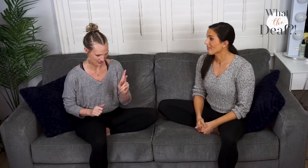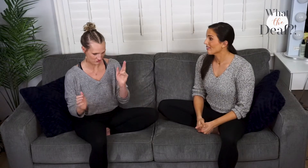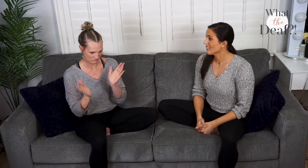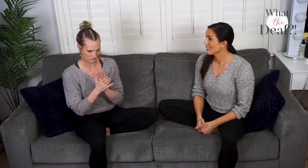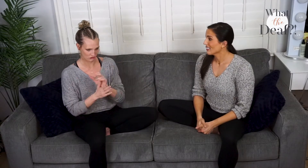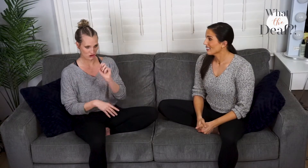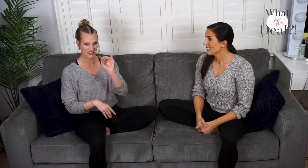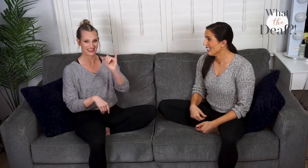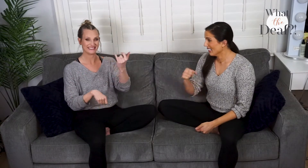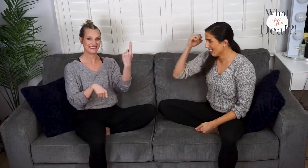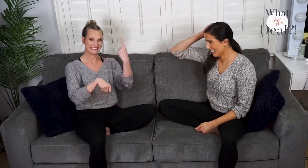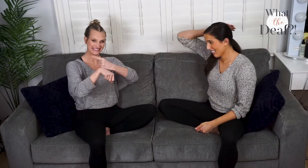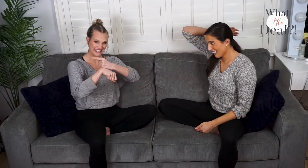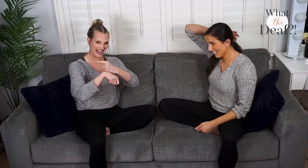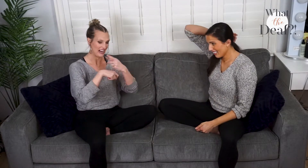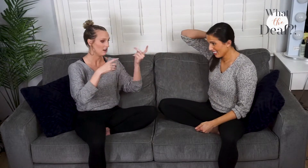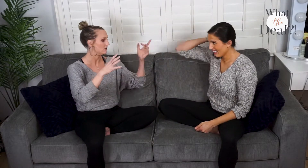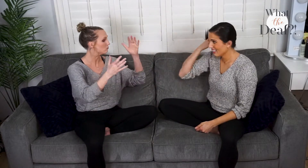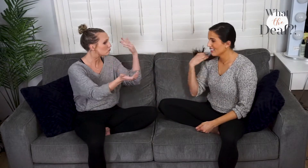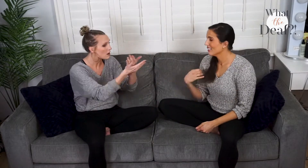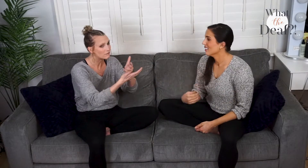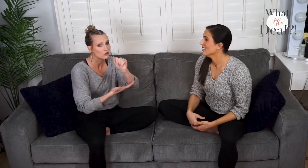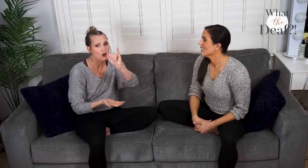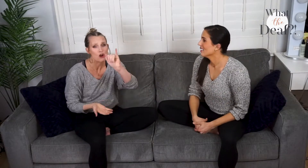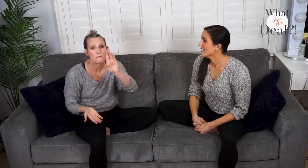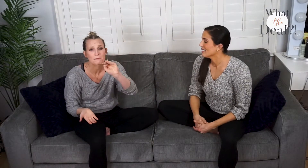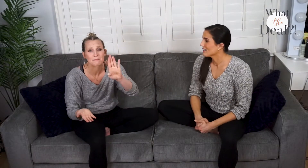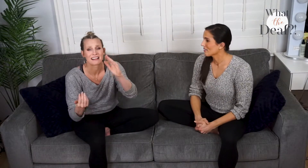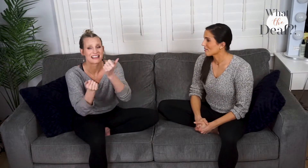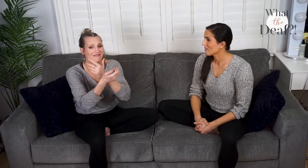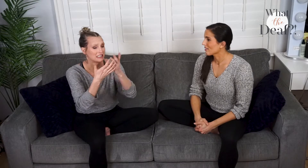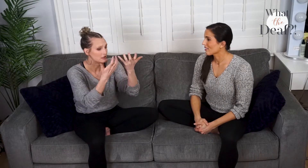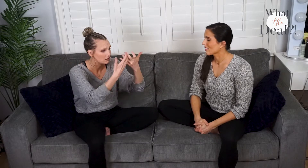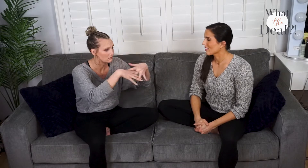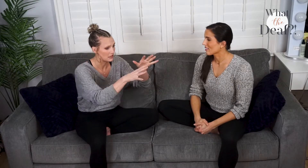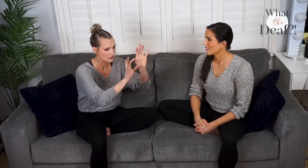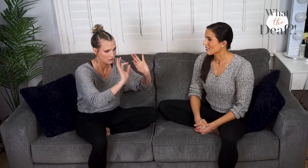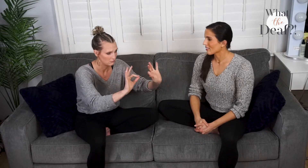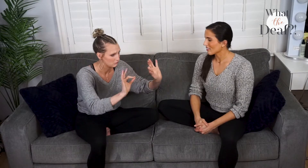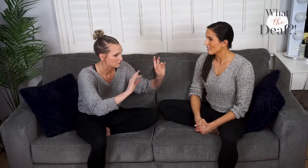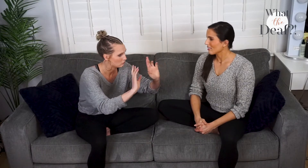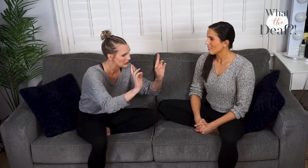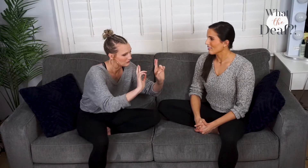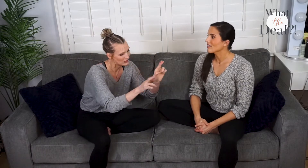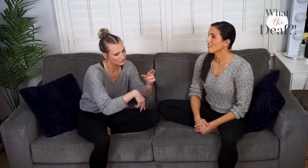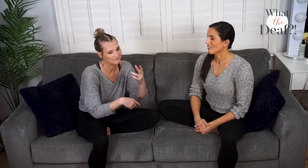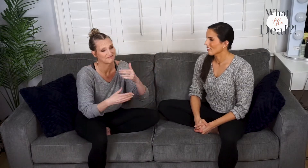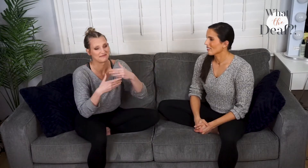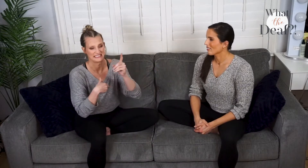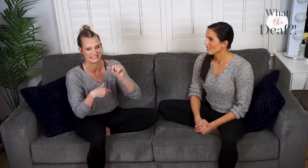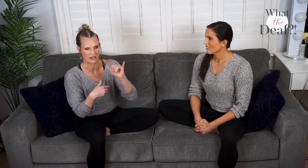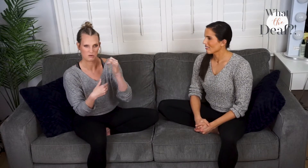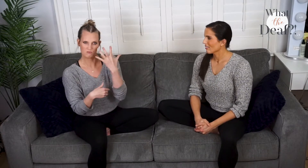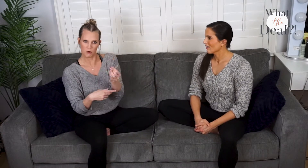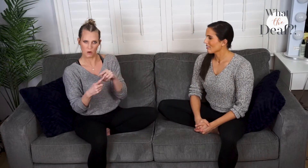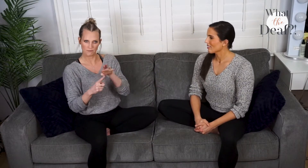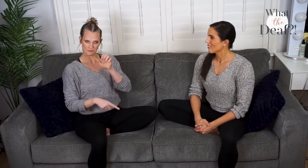So that day we had arrived to the Airbnb. We got everything arranged and it was good.